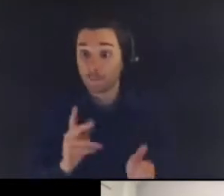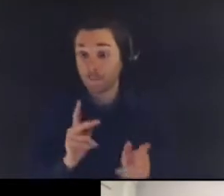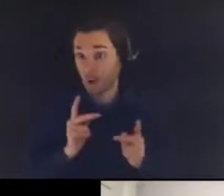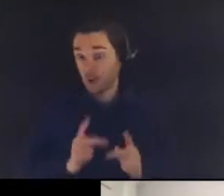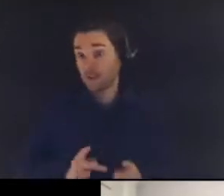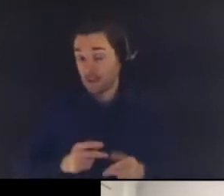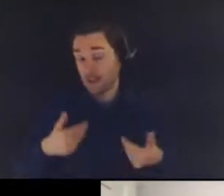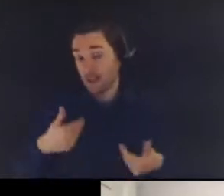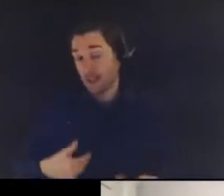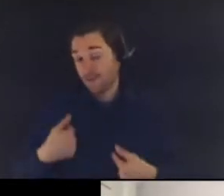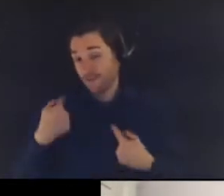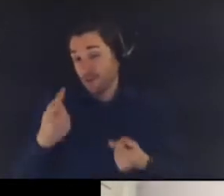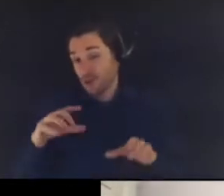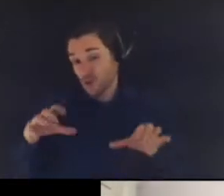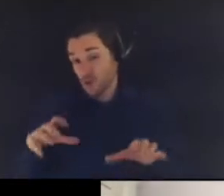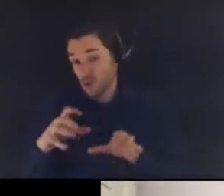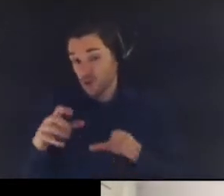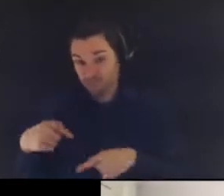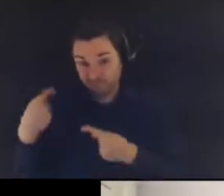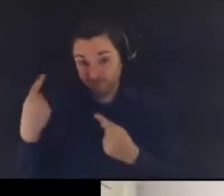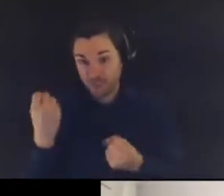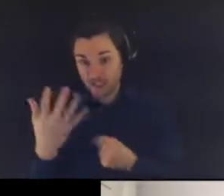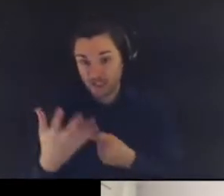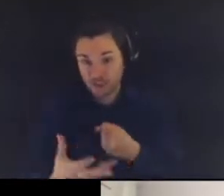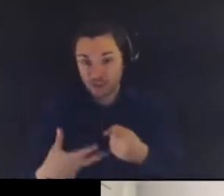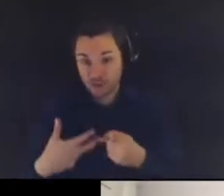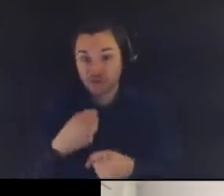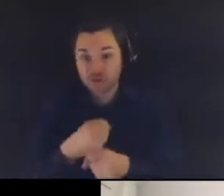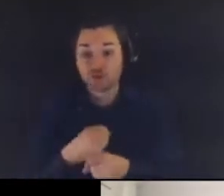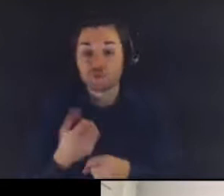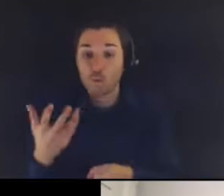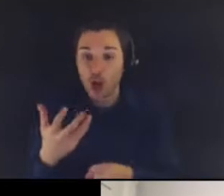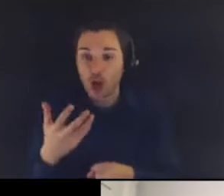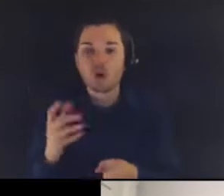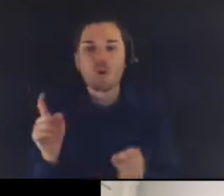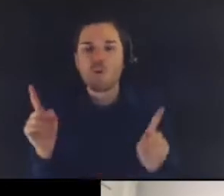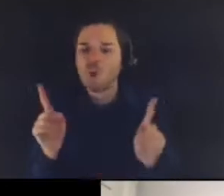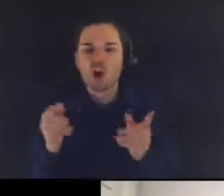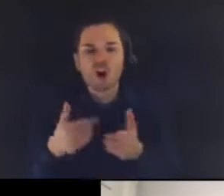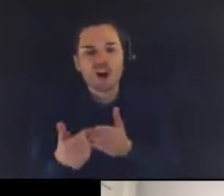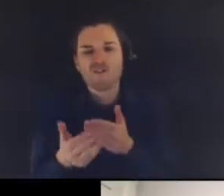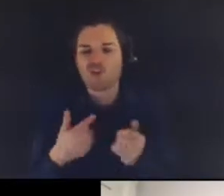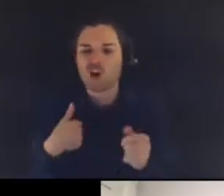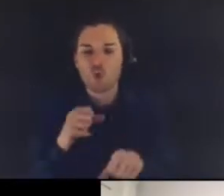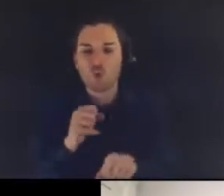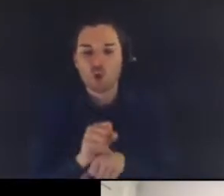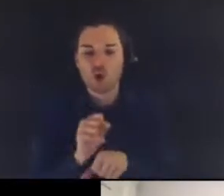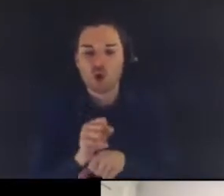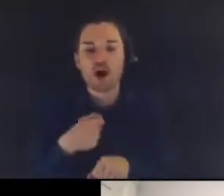the years is the fact the wherever I work I make sure that I at least am serving on